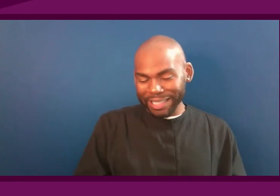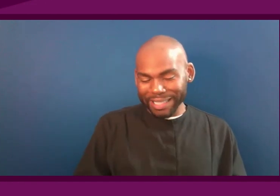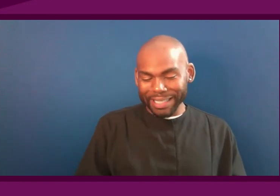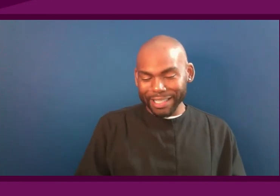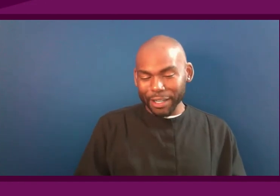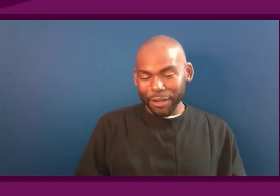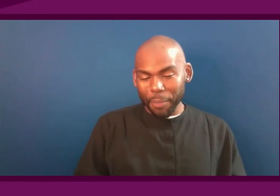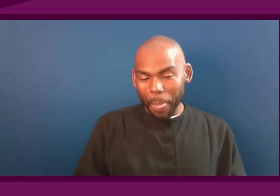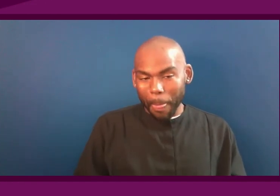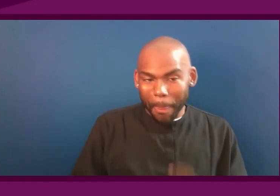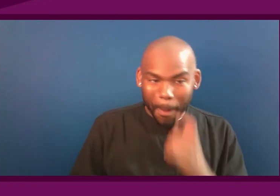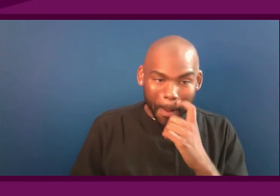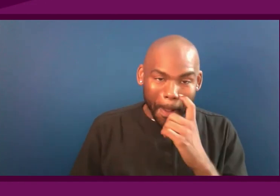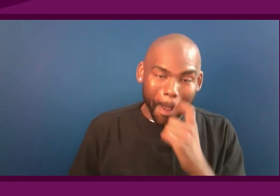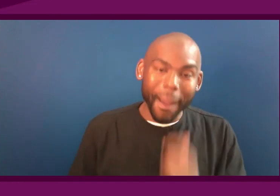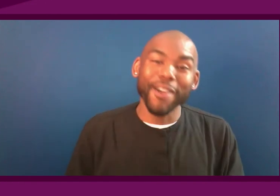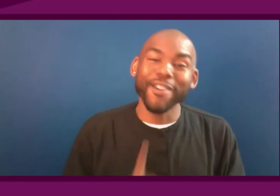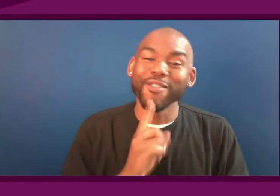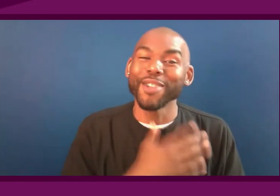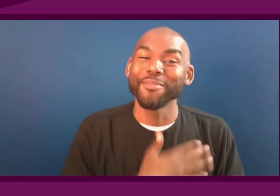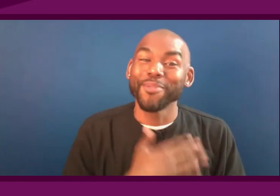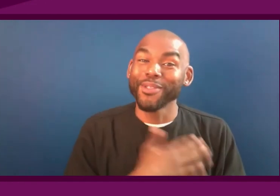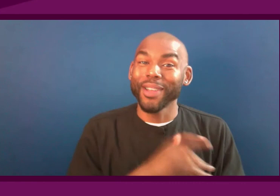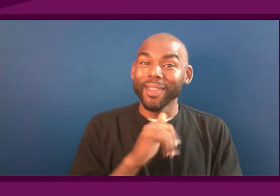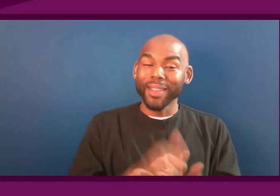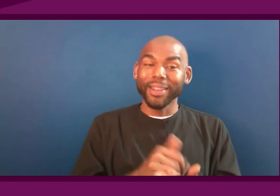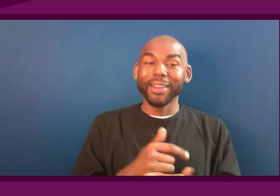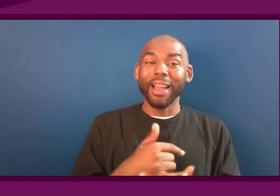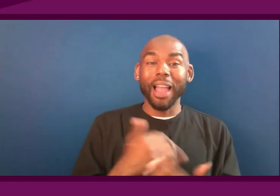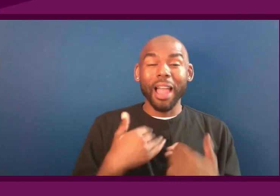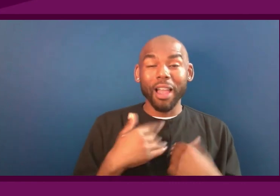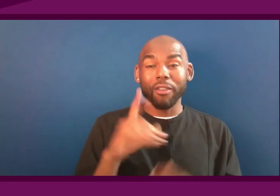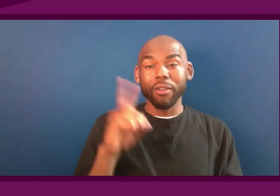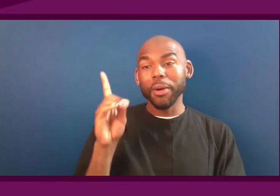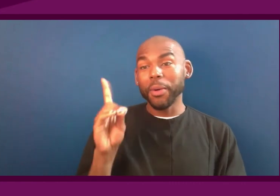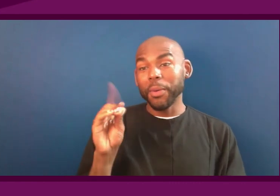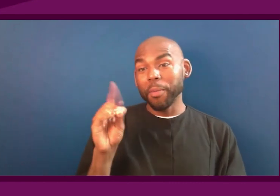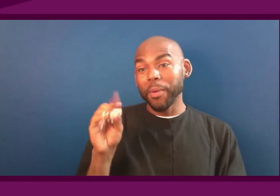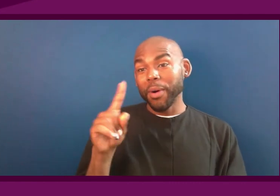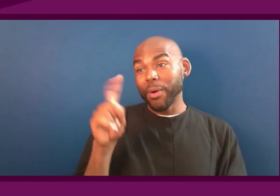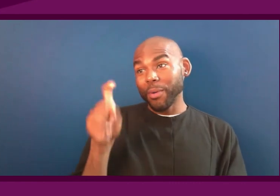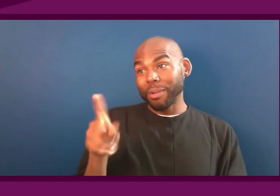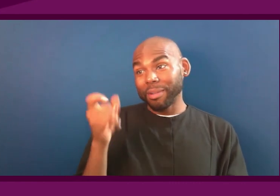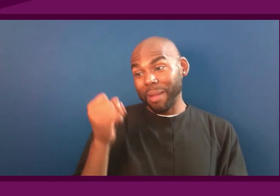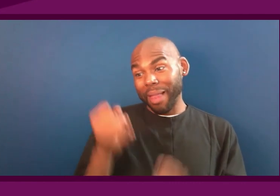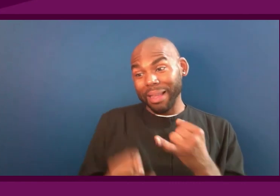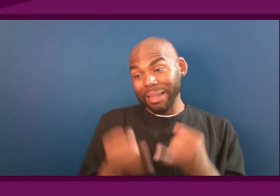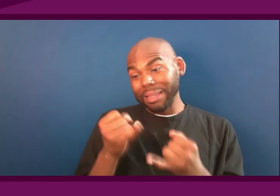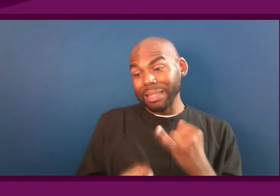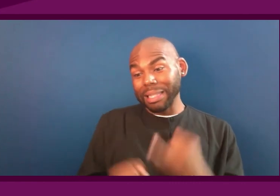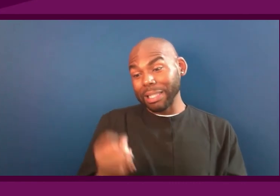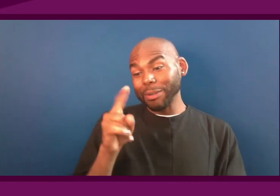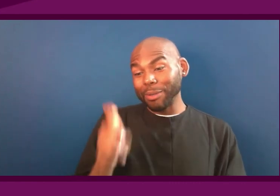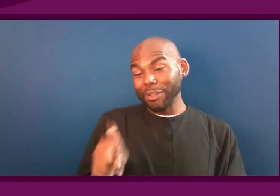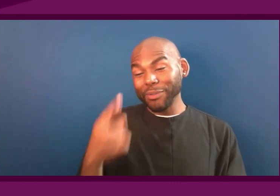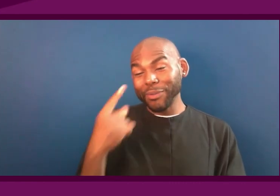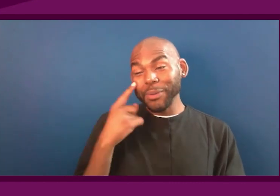What's one piece of advice you would offer as it relates to disability inclusion? Debra Ruh: Well, I think the one piece of advice